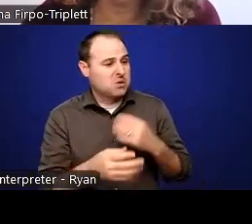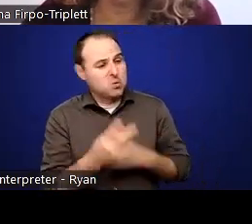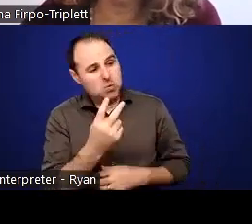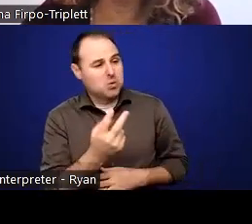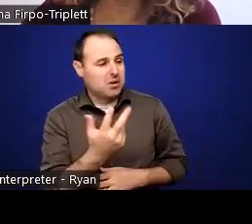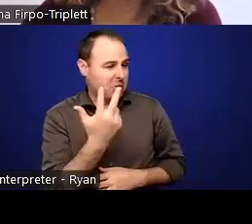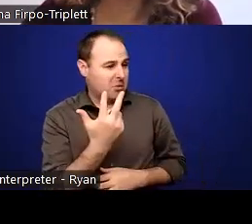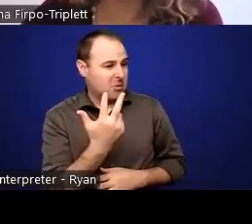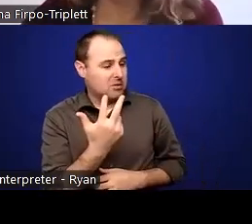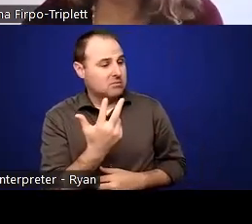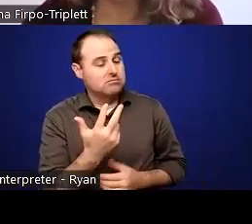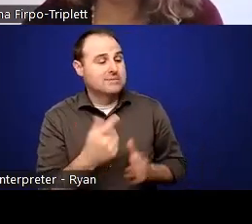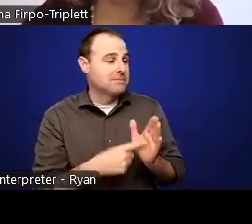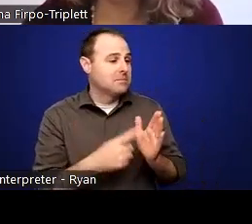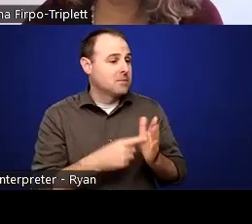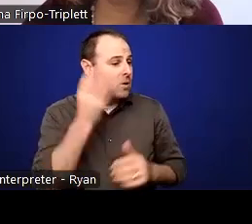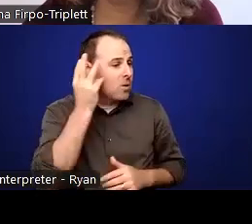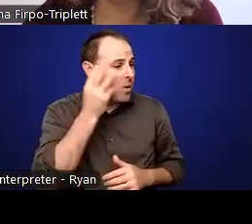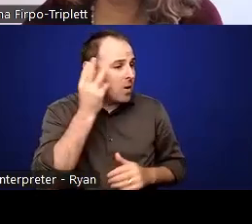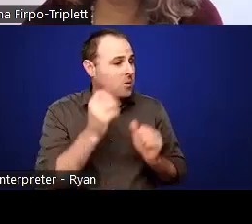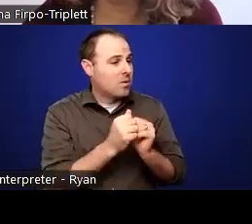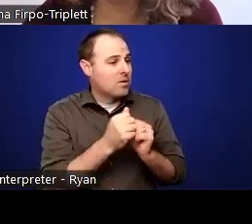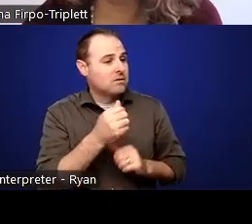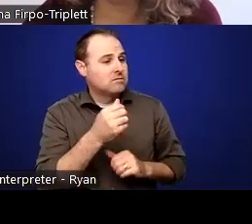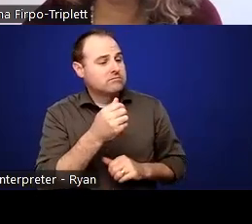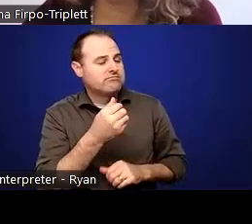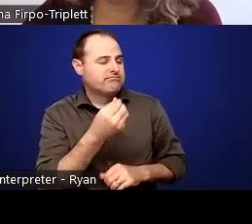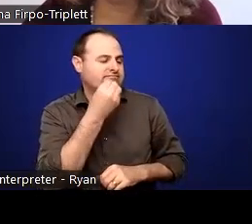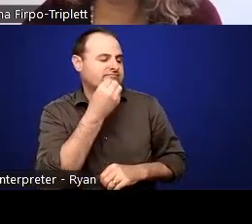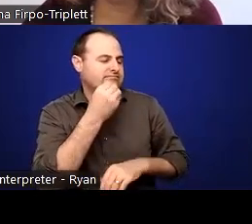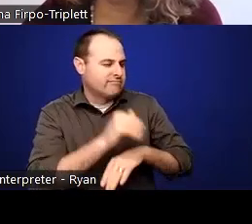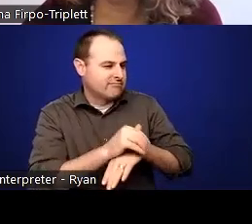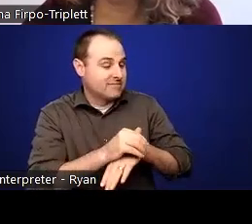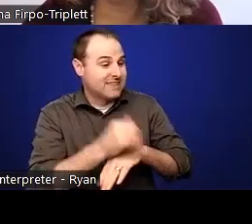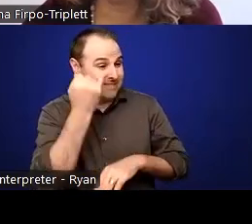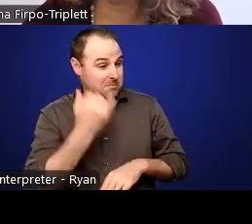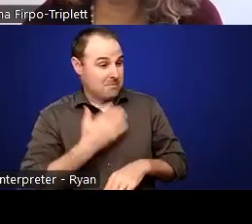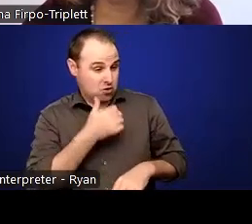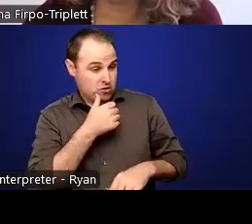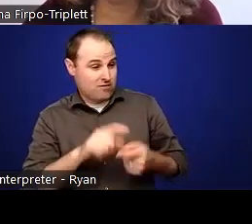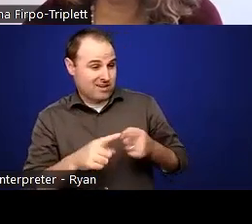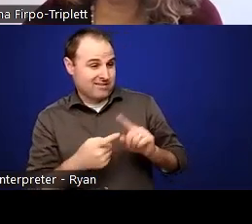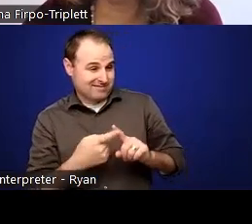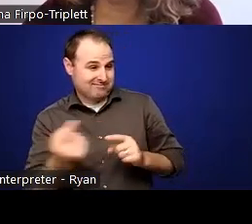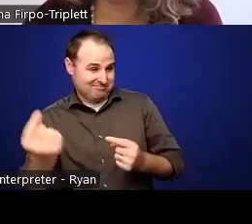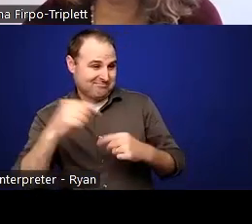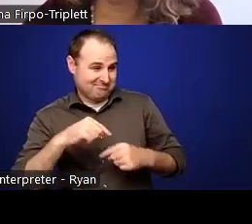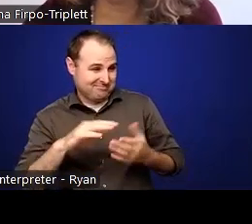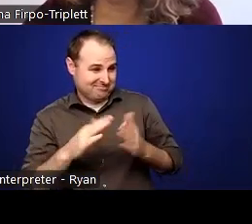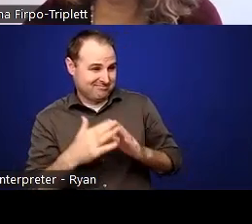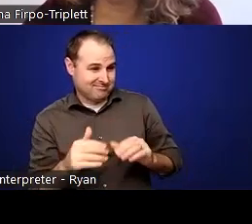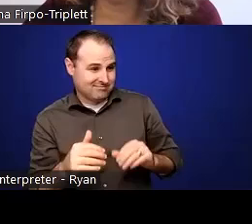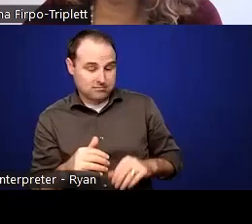wine with dinner if my girlfriend's in town. Your girlfriend, huh? Are you sexually active?